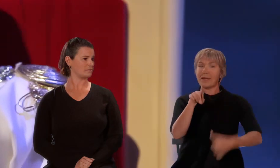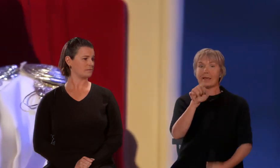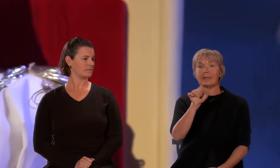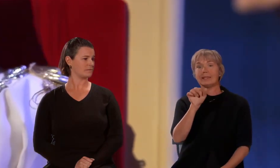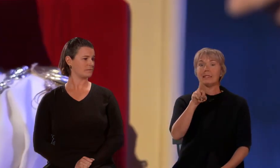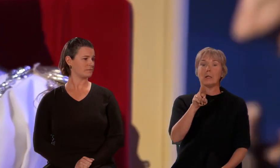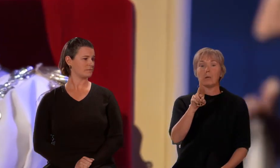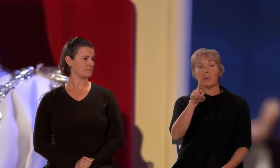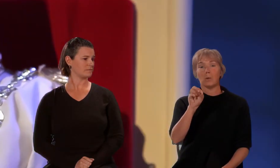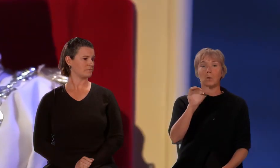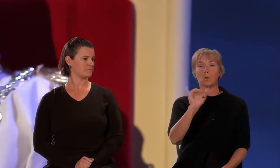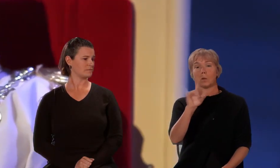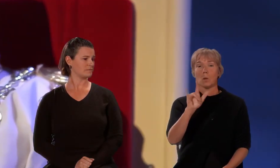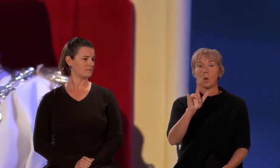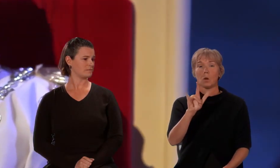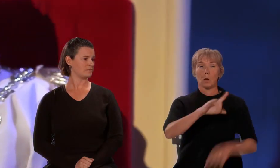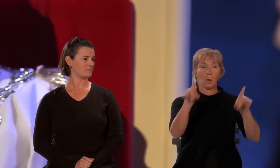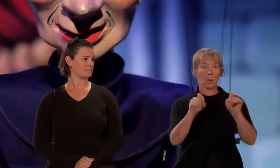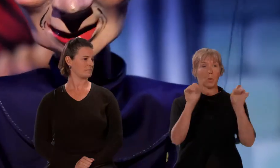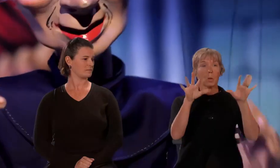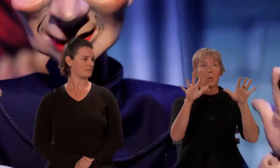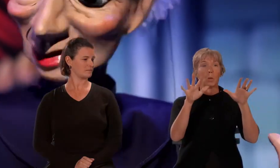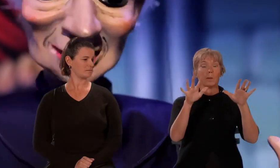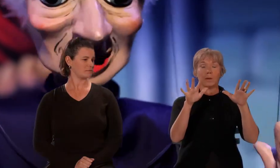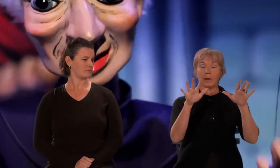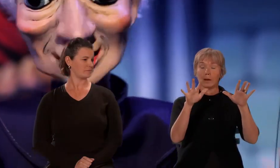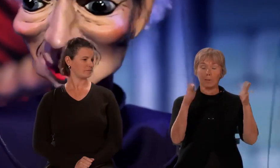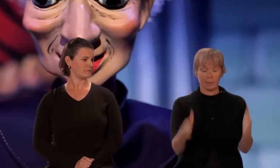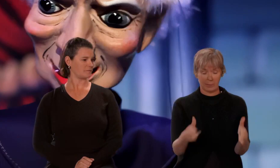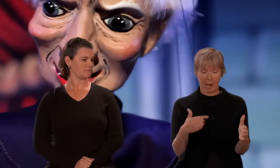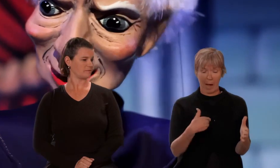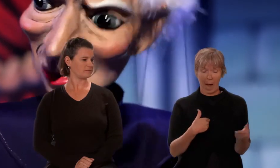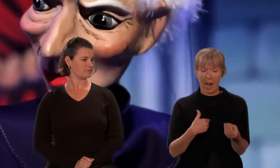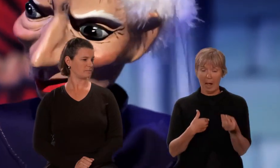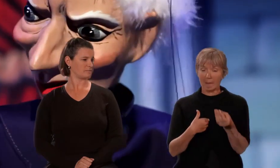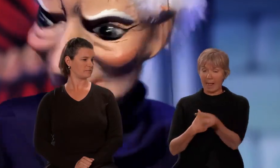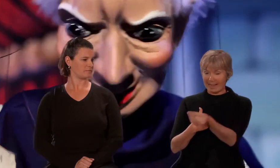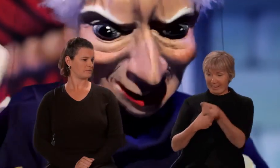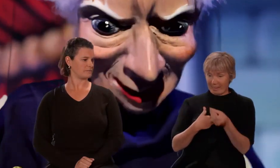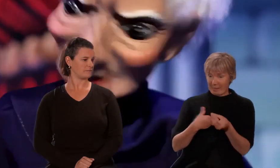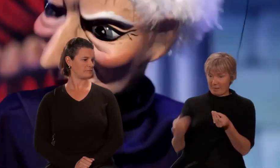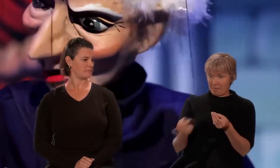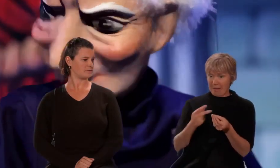I am returning to you herewith the so-called 'philosopher stone,' which you claimed--" Oh! But wait.